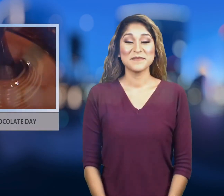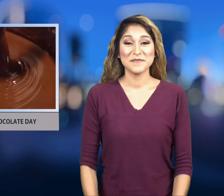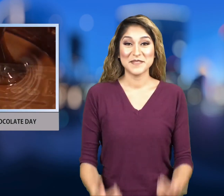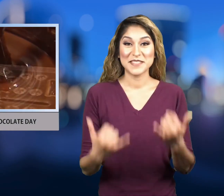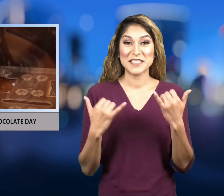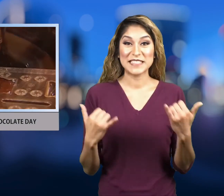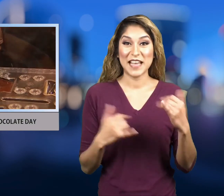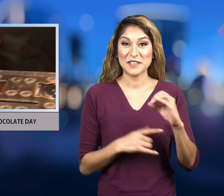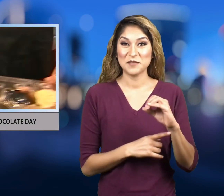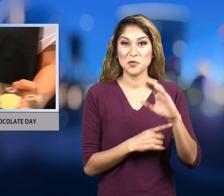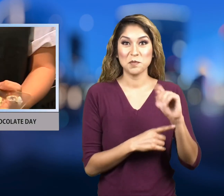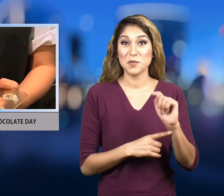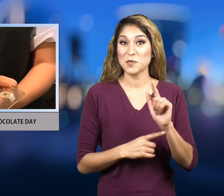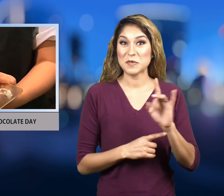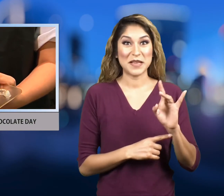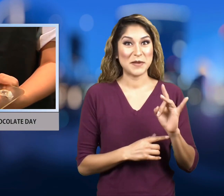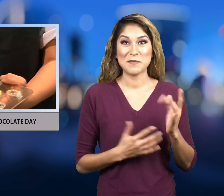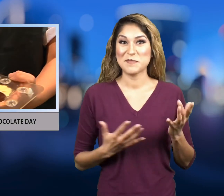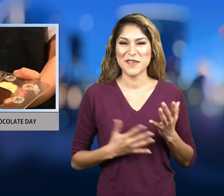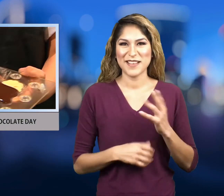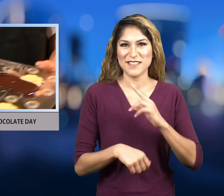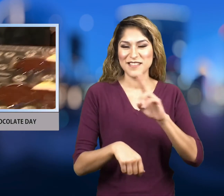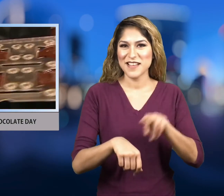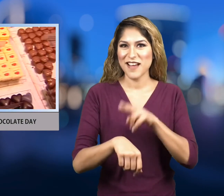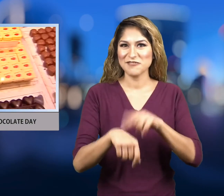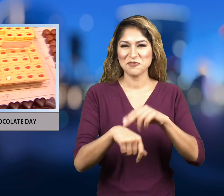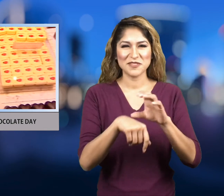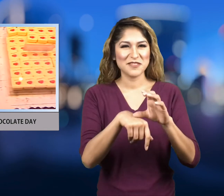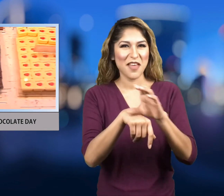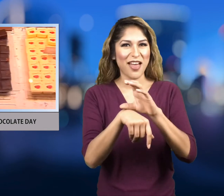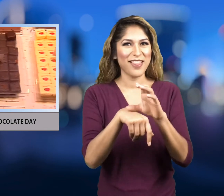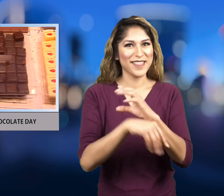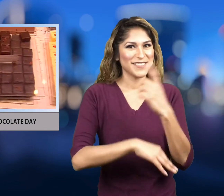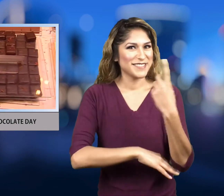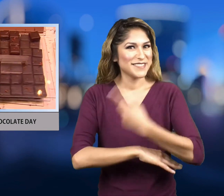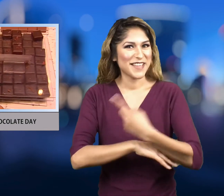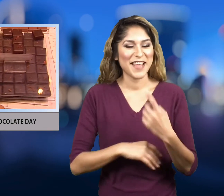Today October 28th is National Chocolate Day.